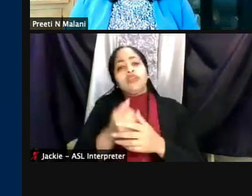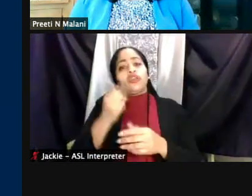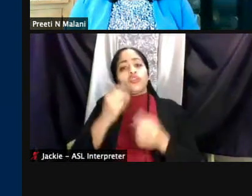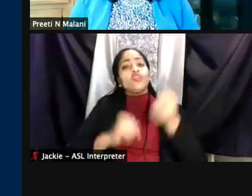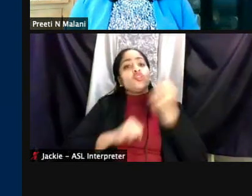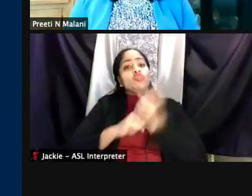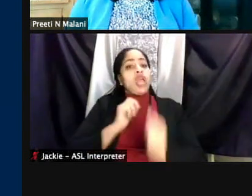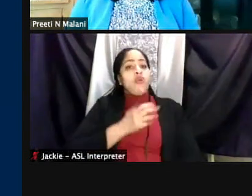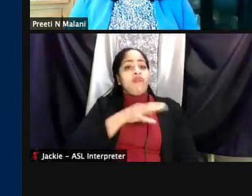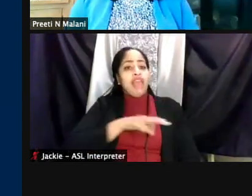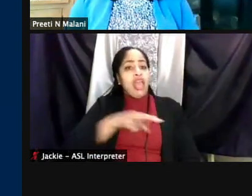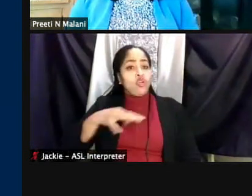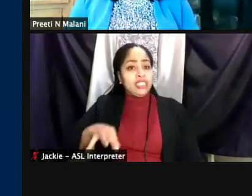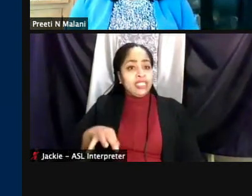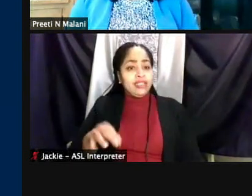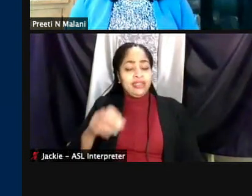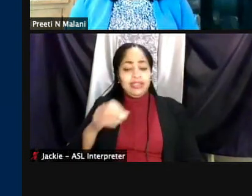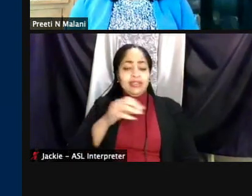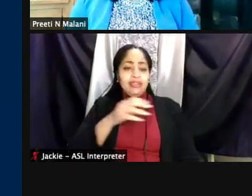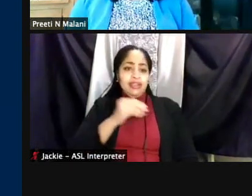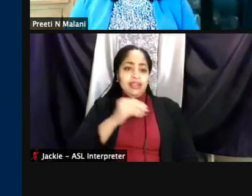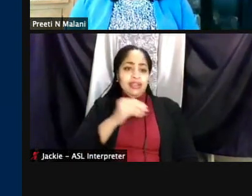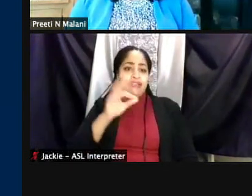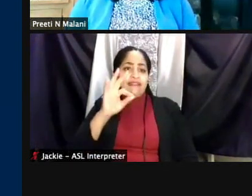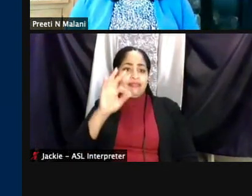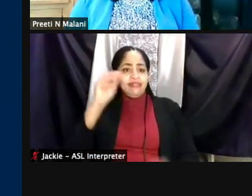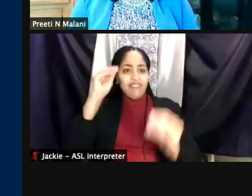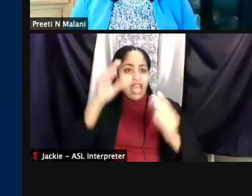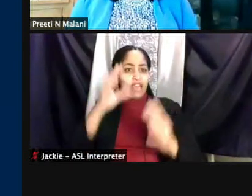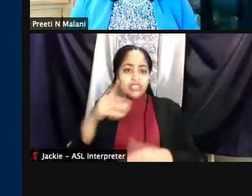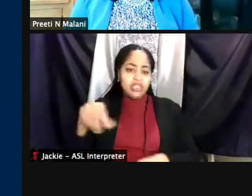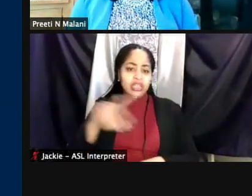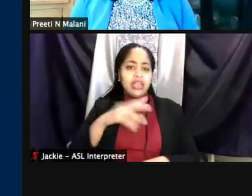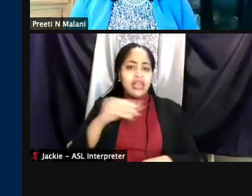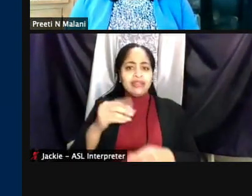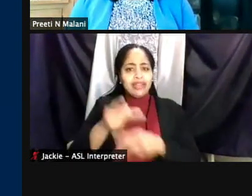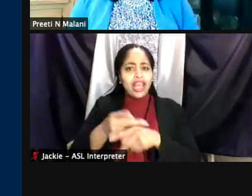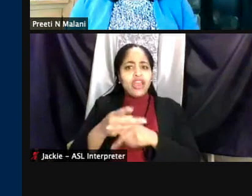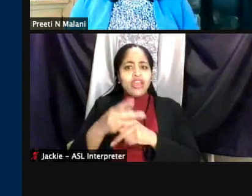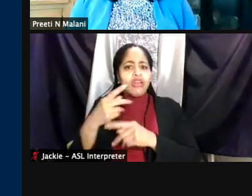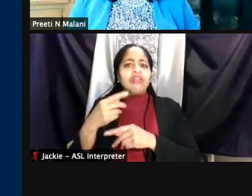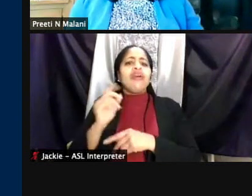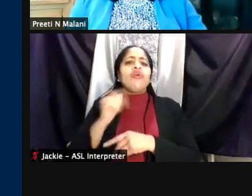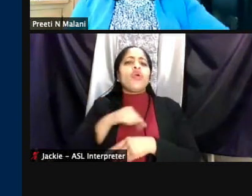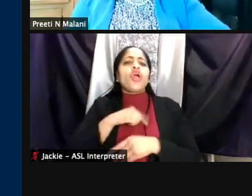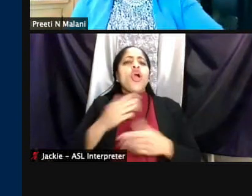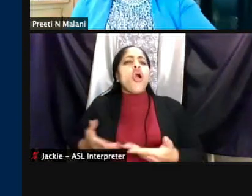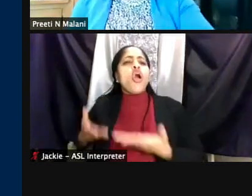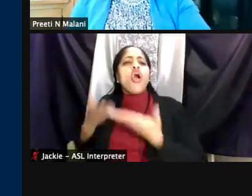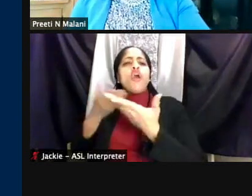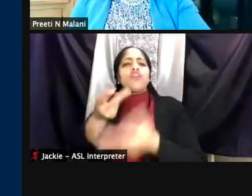and staff managing dependent care in particular, the university is offering two new resources